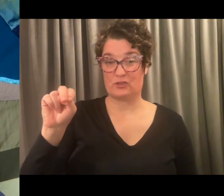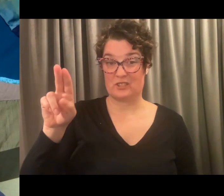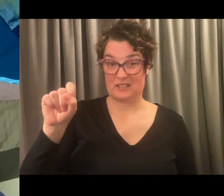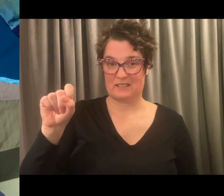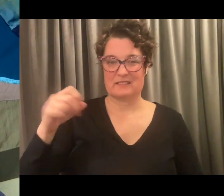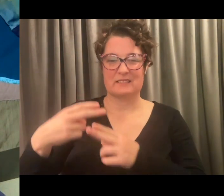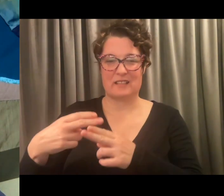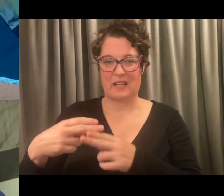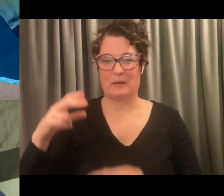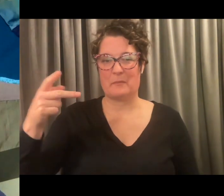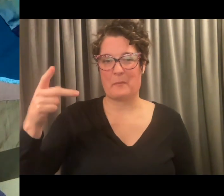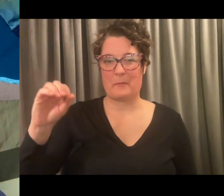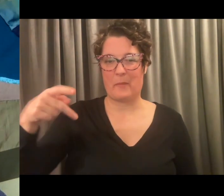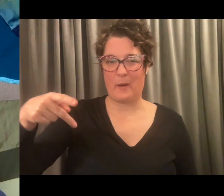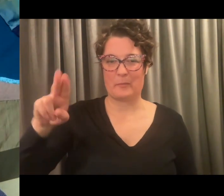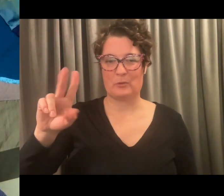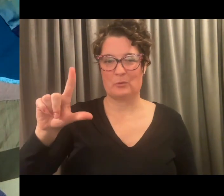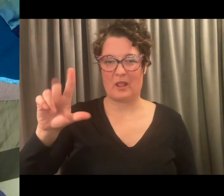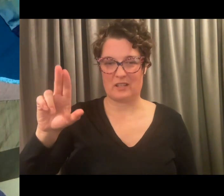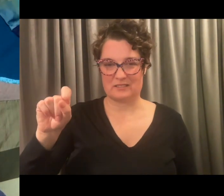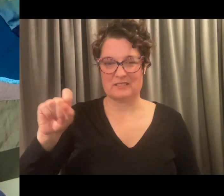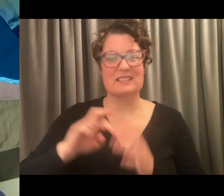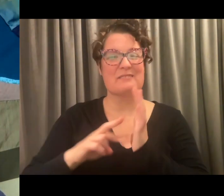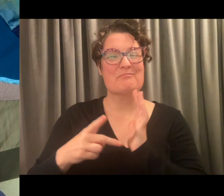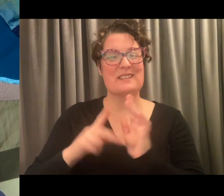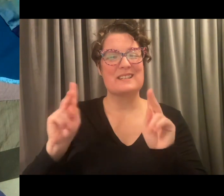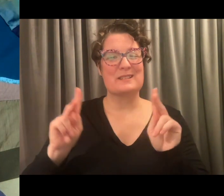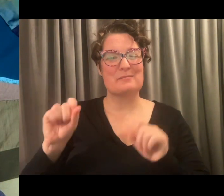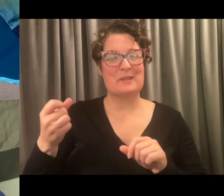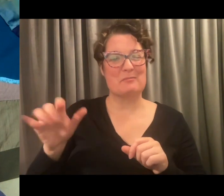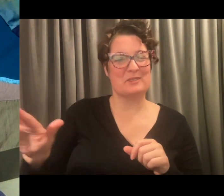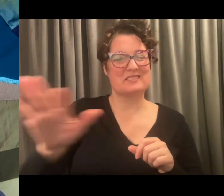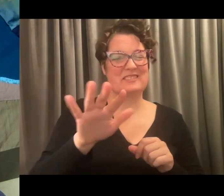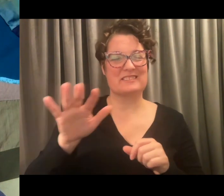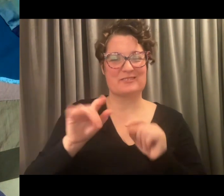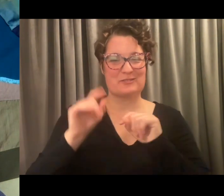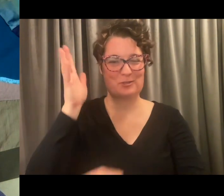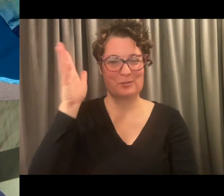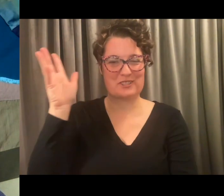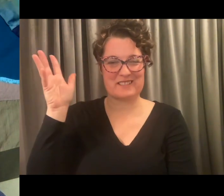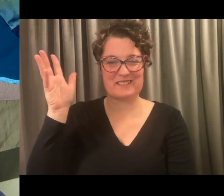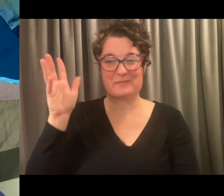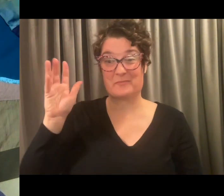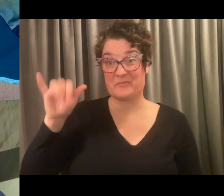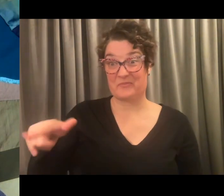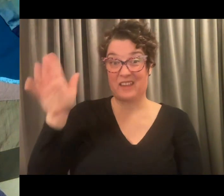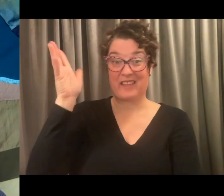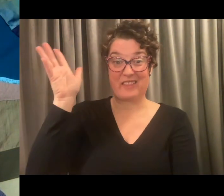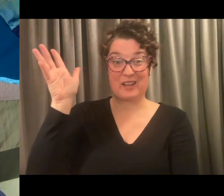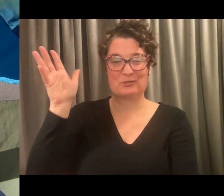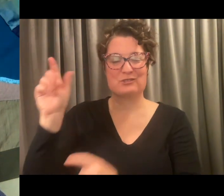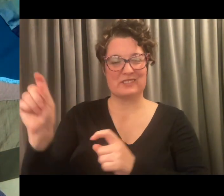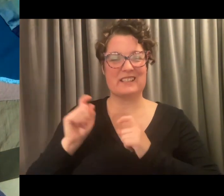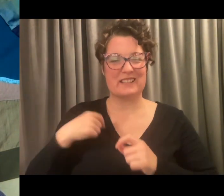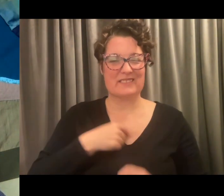and this tree gives us the gorgeous smell of early, early spring.